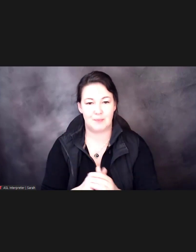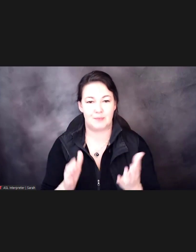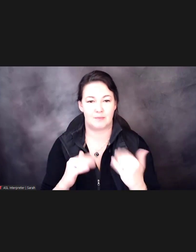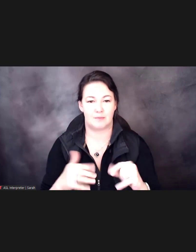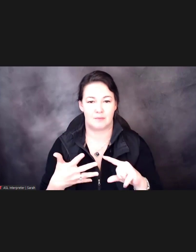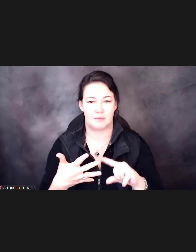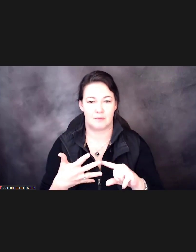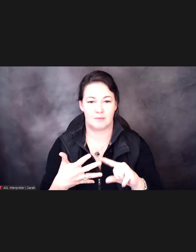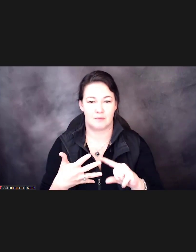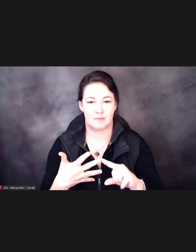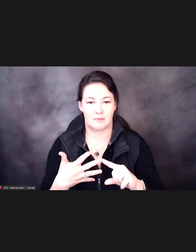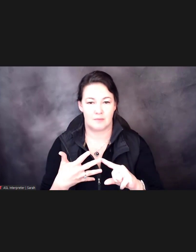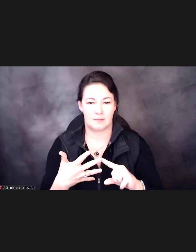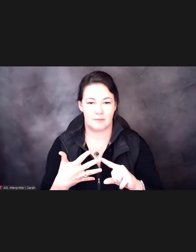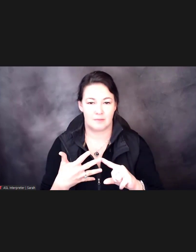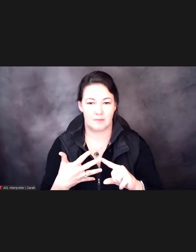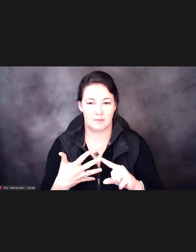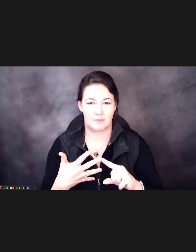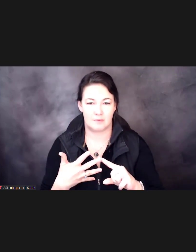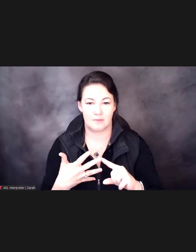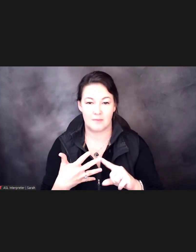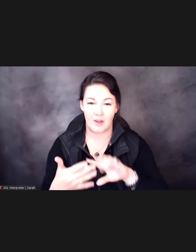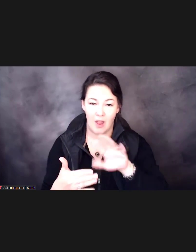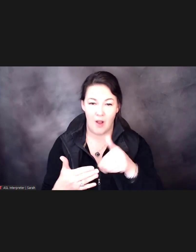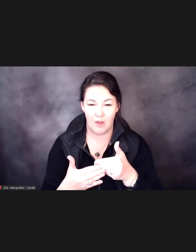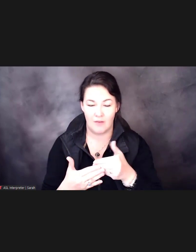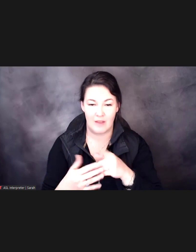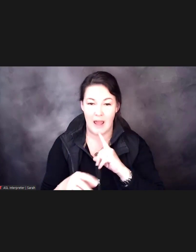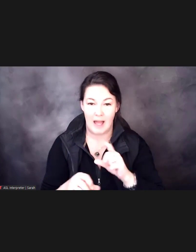The next portion is all of the nitty-gritty stuff of actually